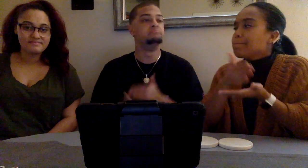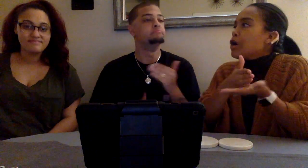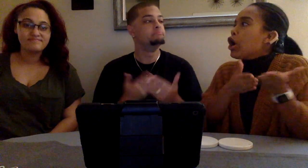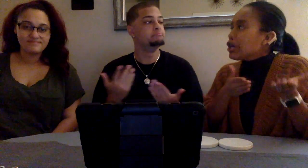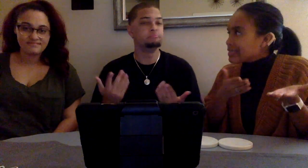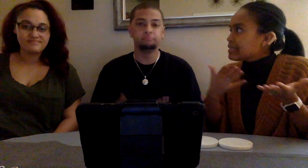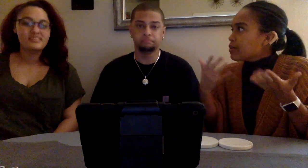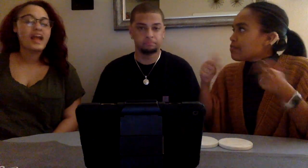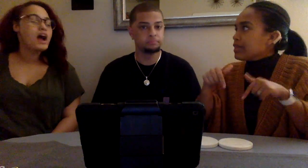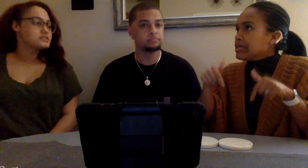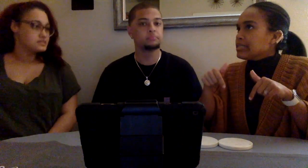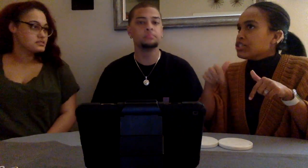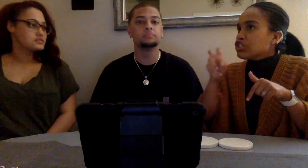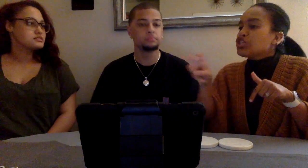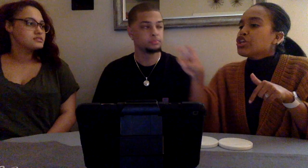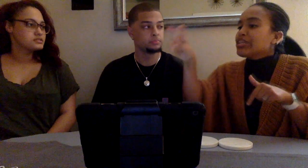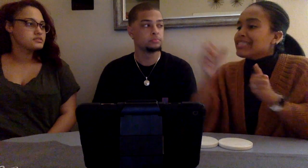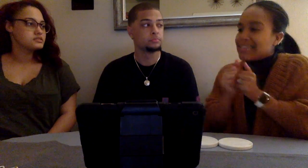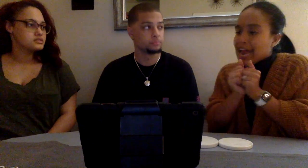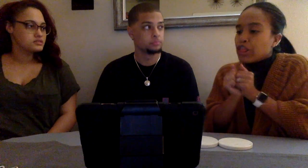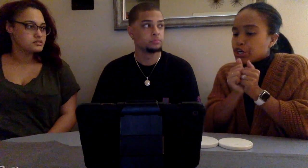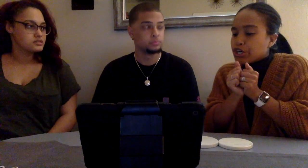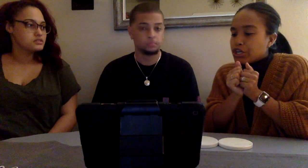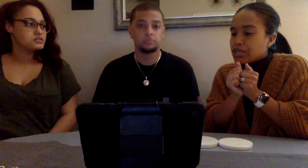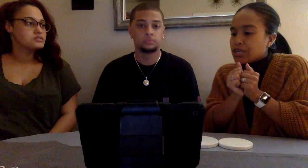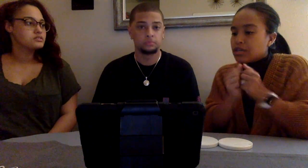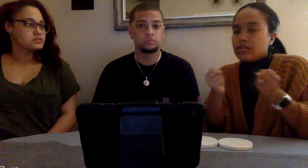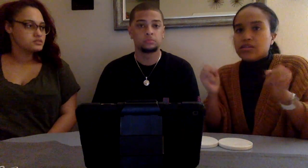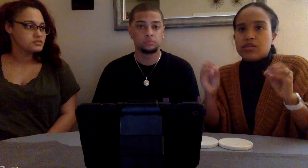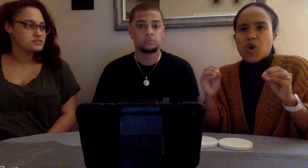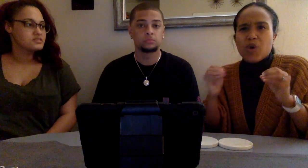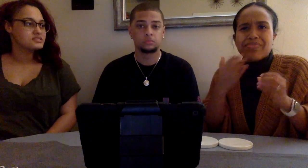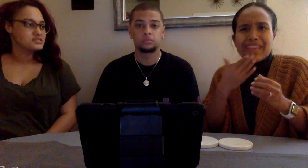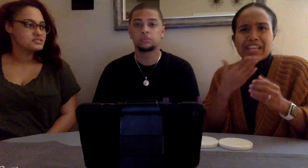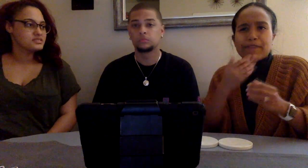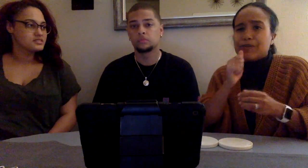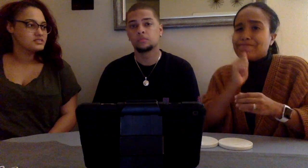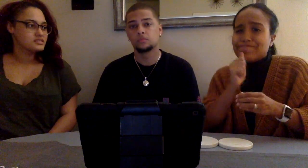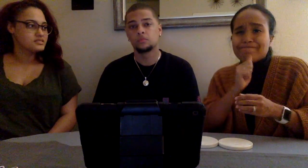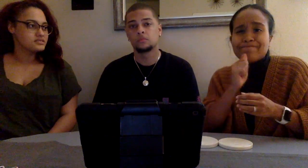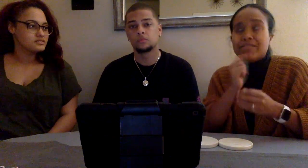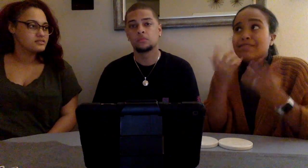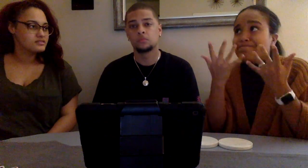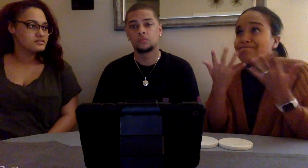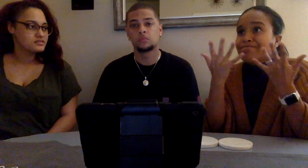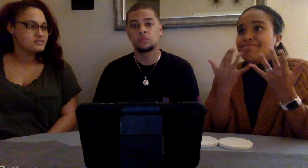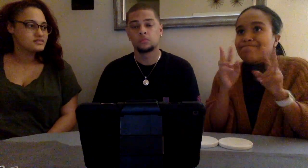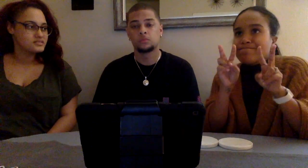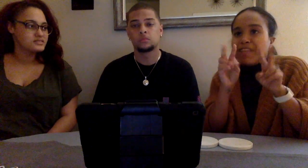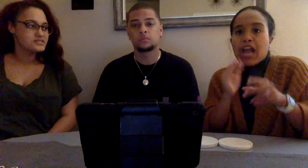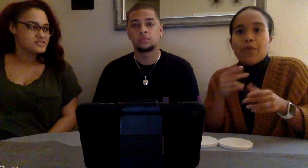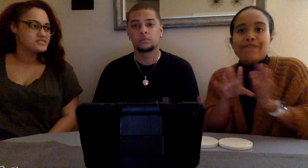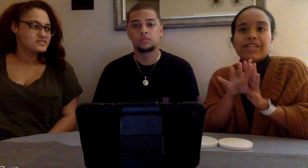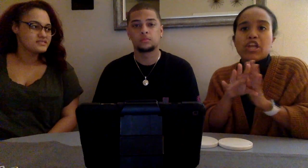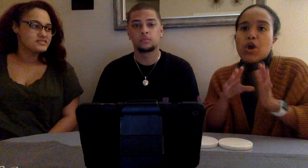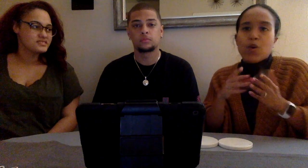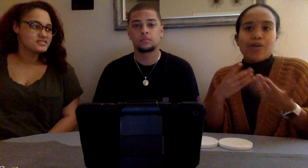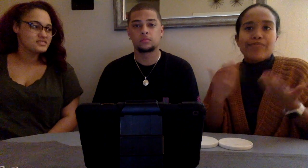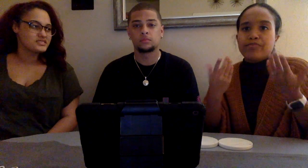new part of this journey together. Again, thank you for bearing with us waiting for our new video.